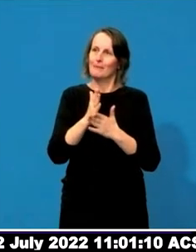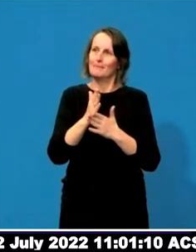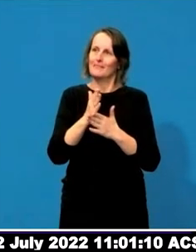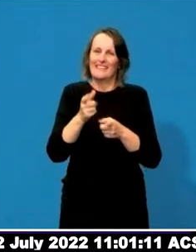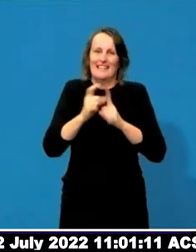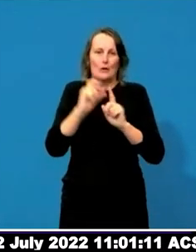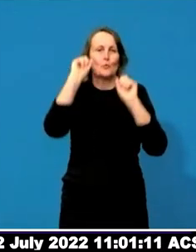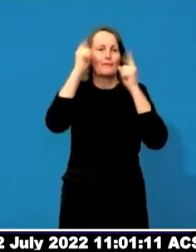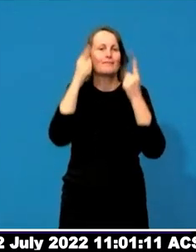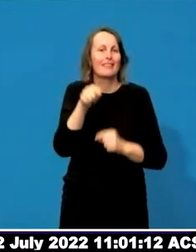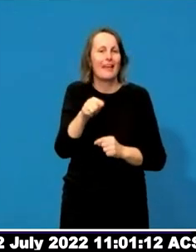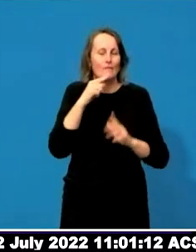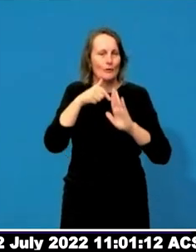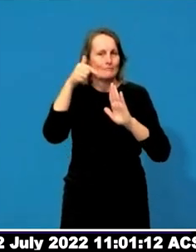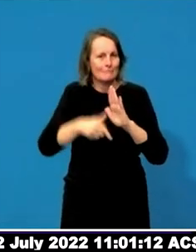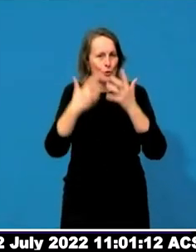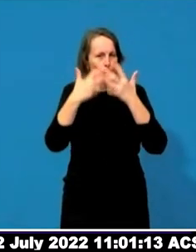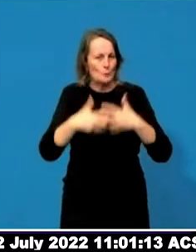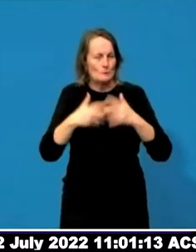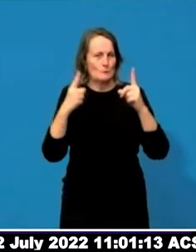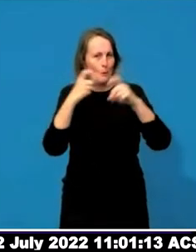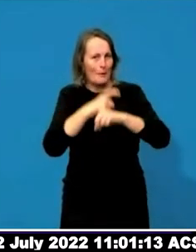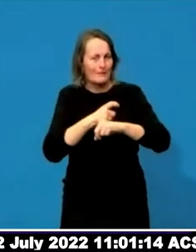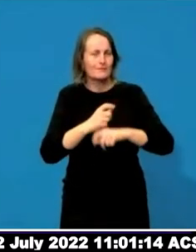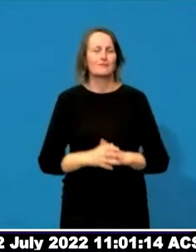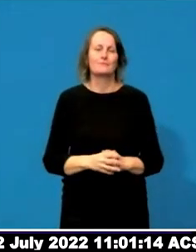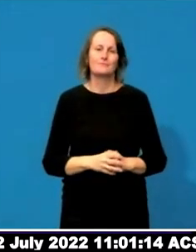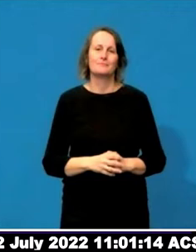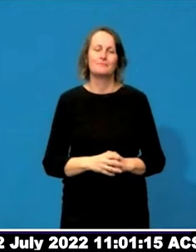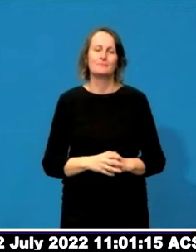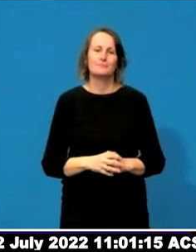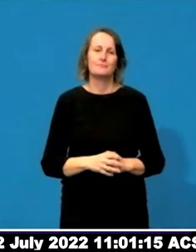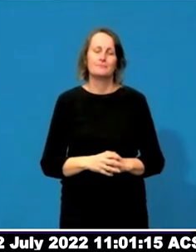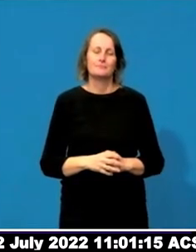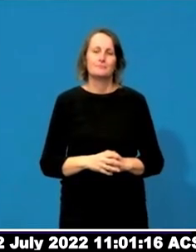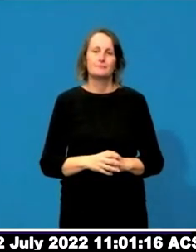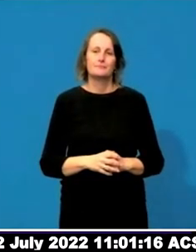You also mentioned the lack of service providers in those communities.